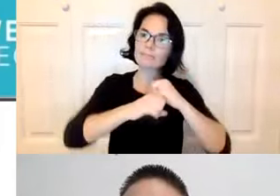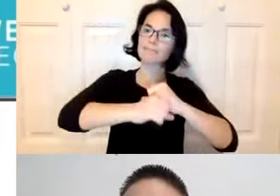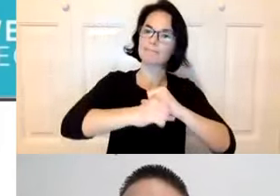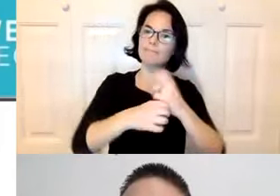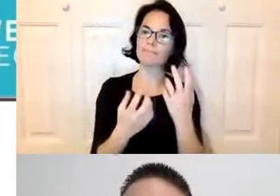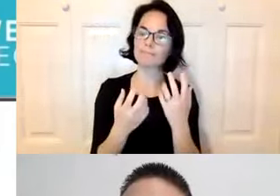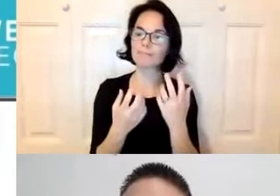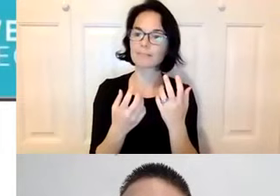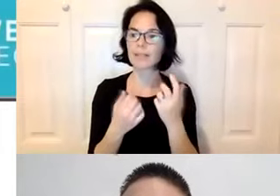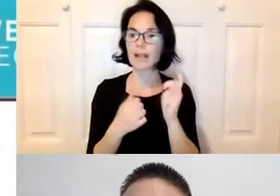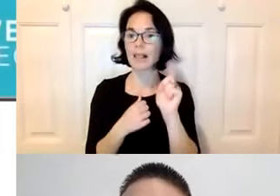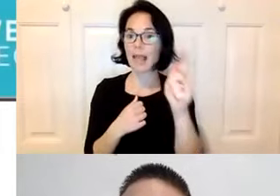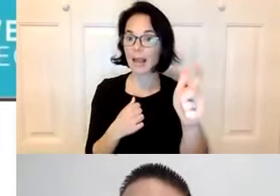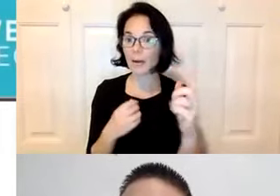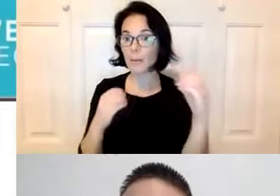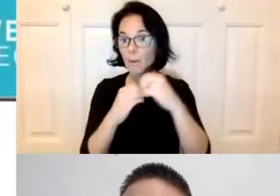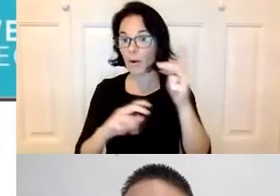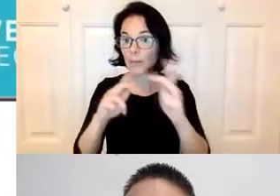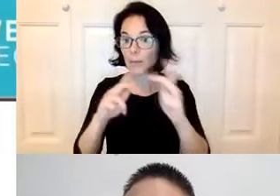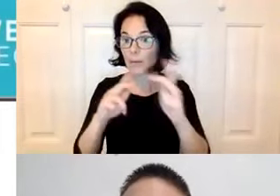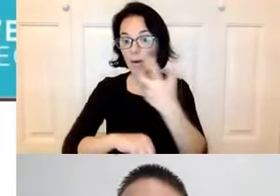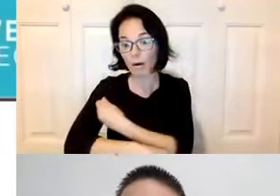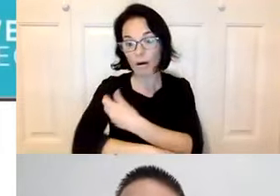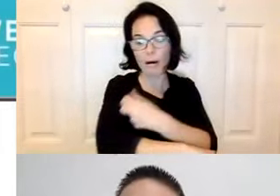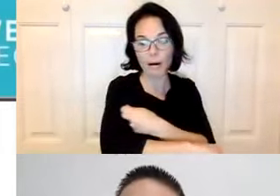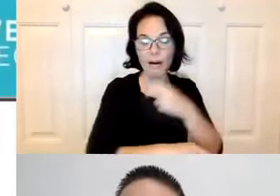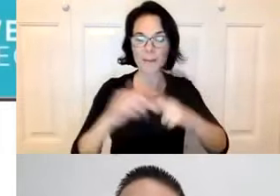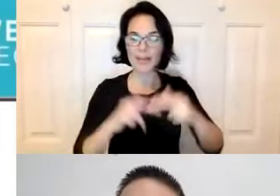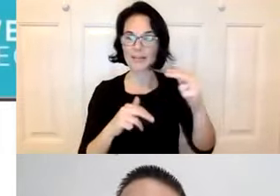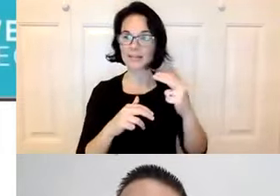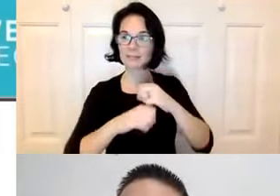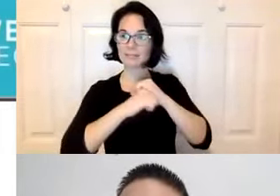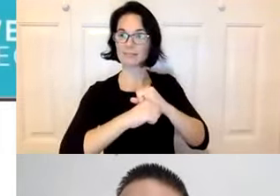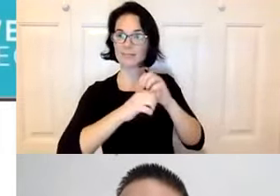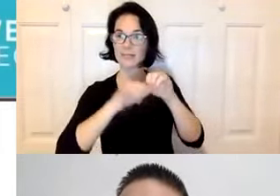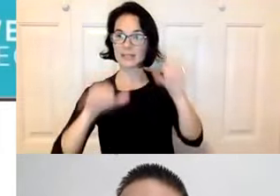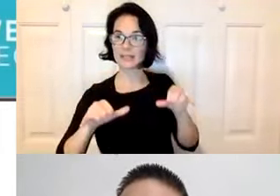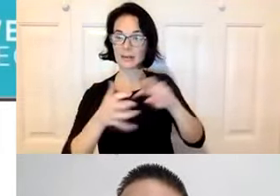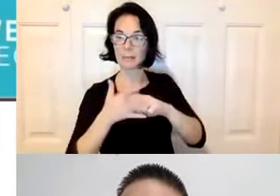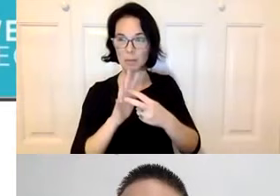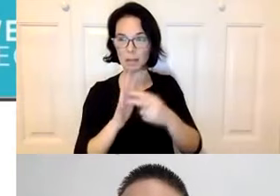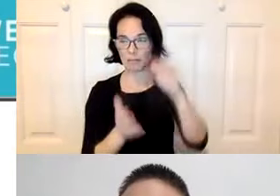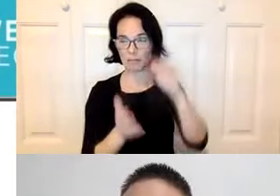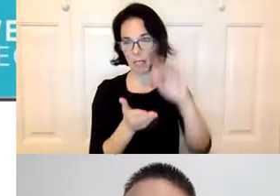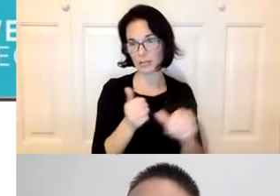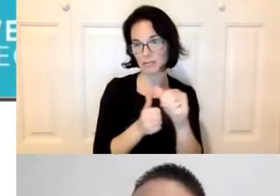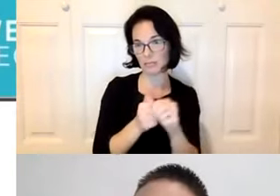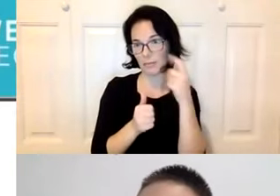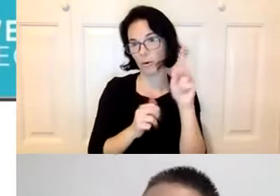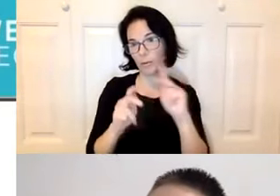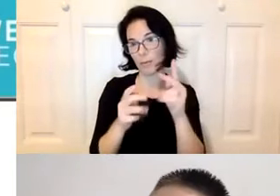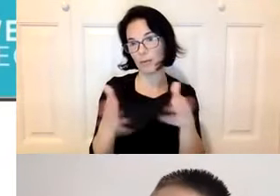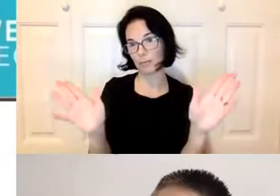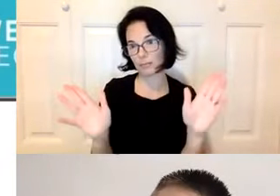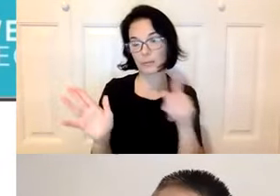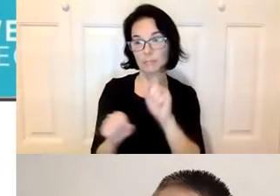chat. [Janette reads] “Is the COVID vaccine free?” It says here, “Who is paying for the vaccine?”